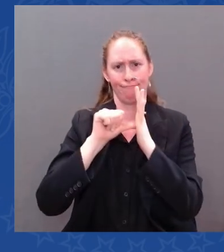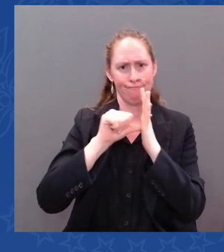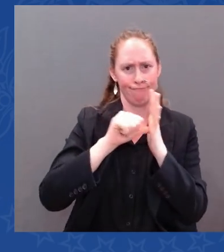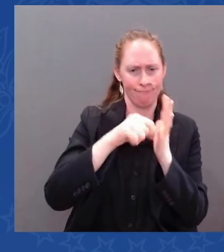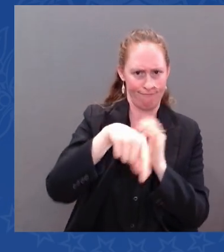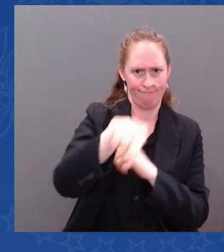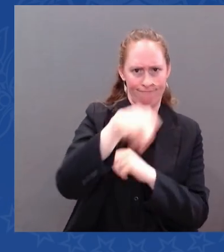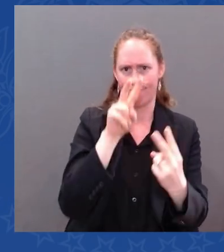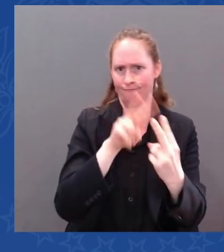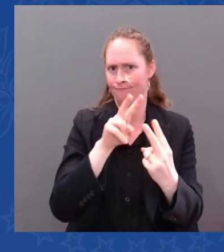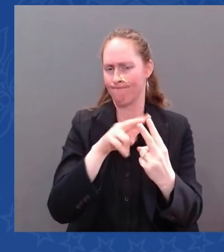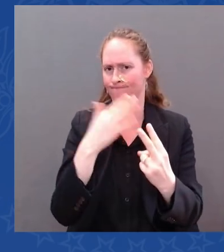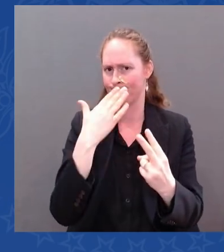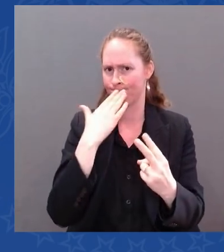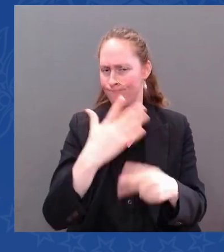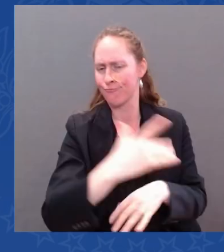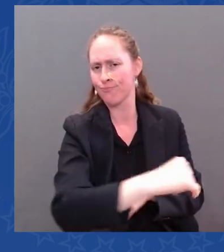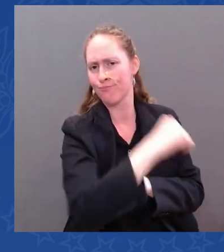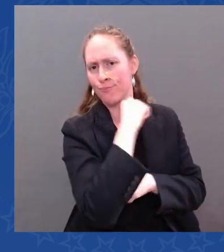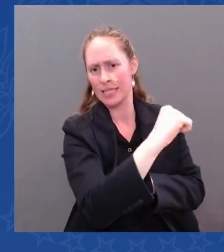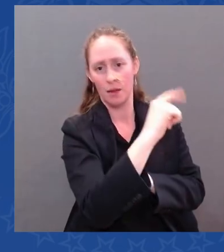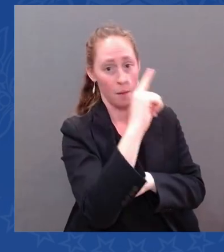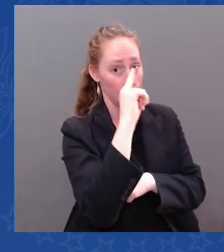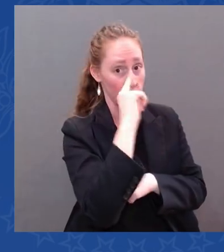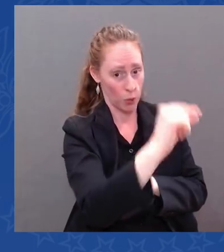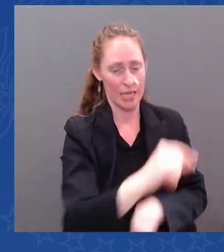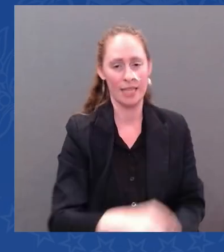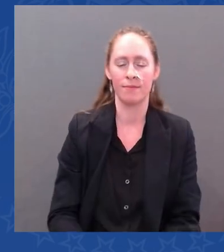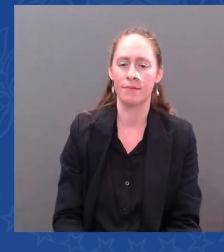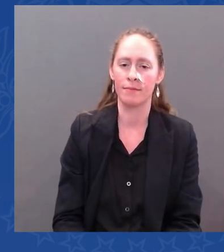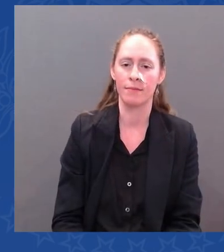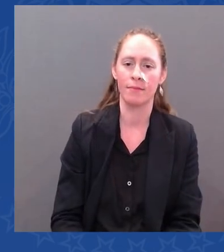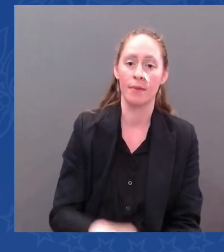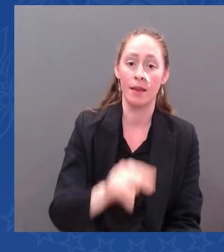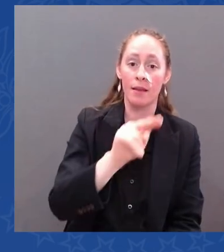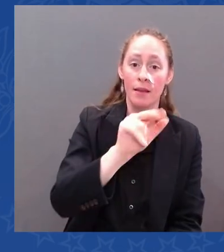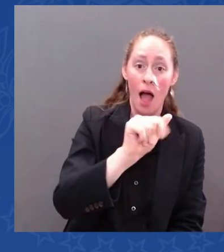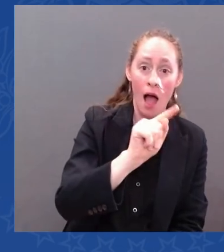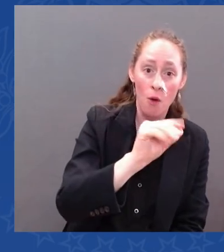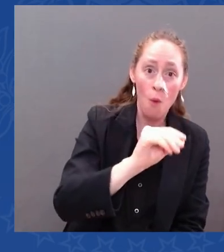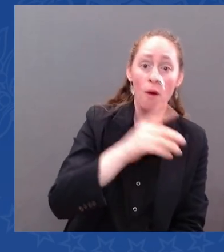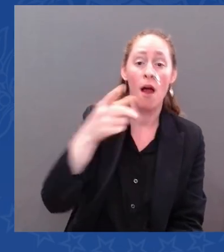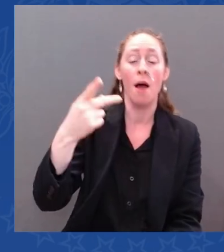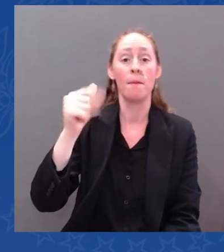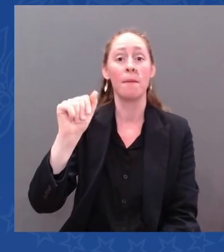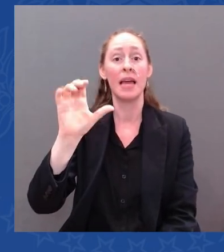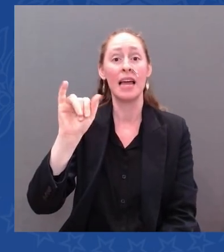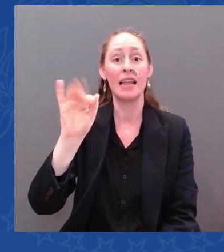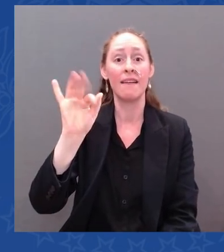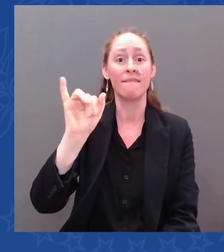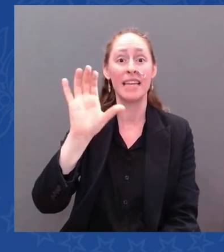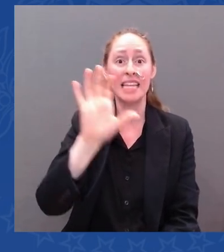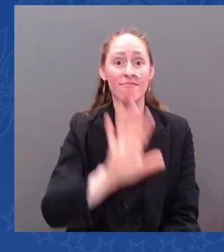And you did a hell of a lot to help us impose sanctions and incur costs -- real costs on the Russian economy.